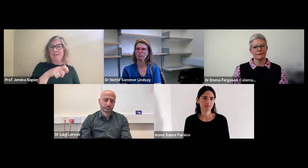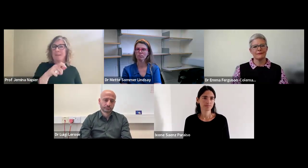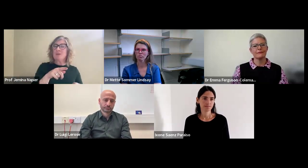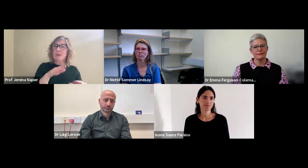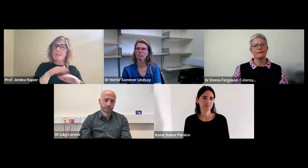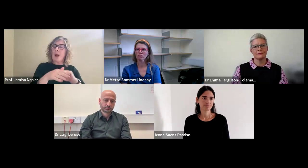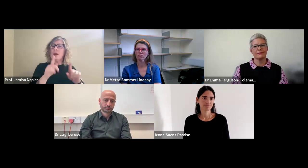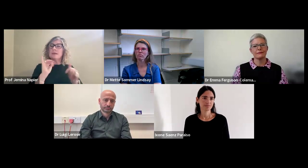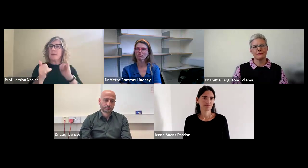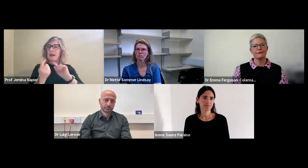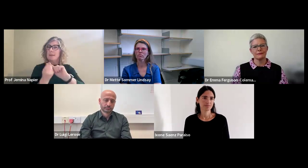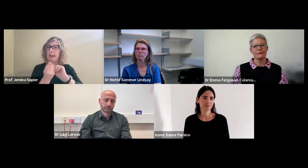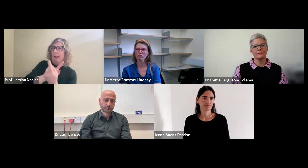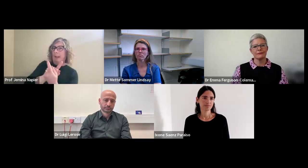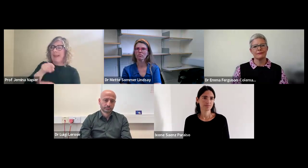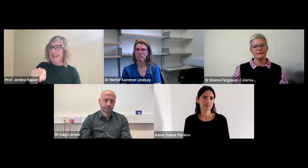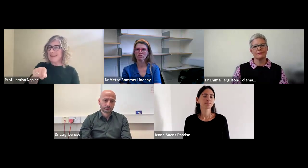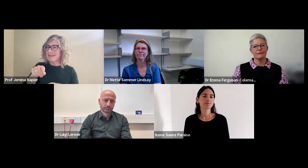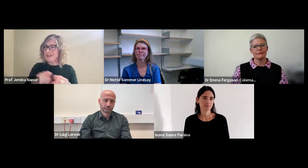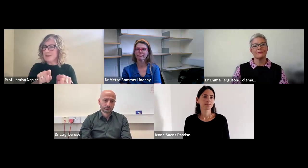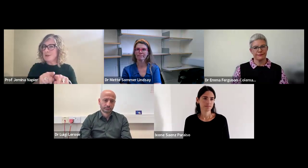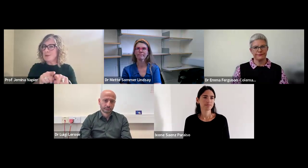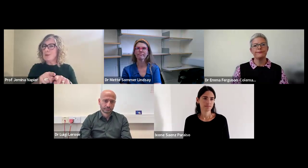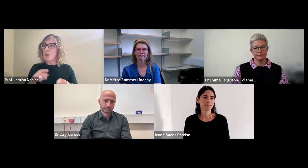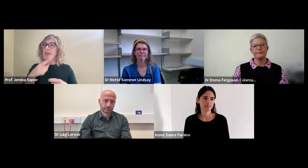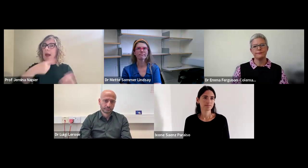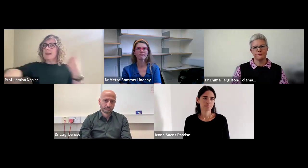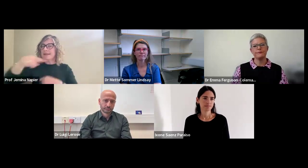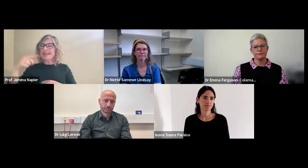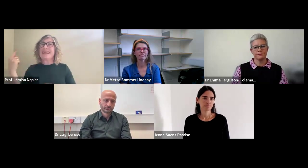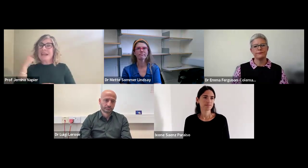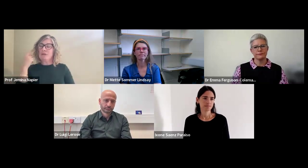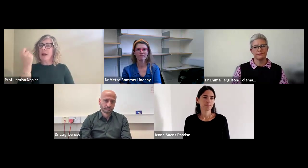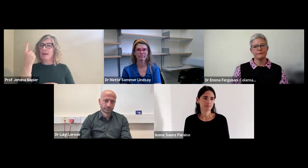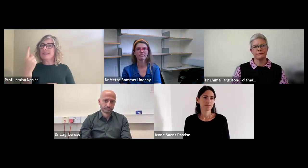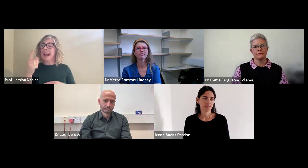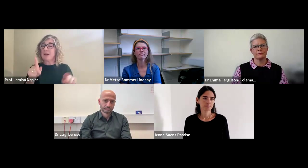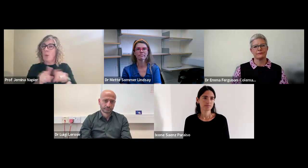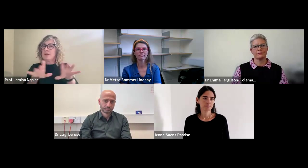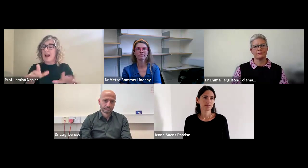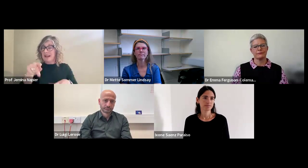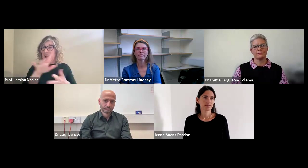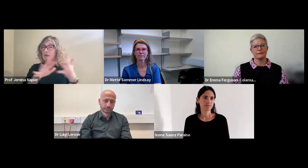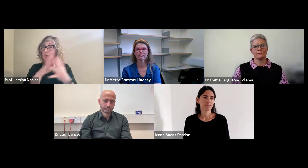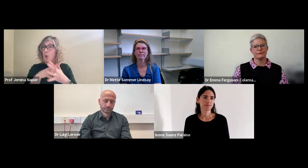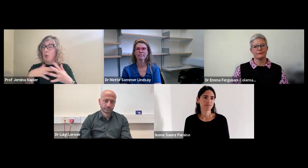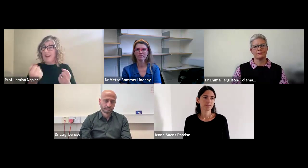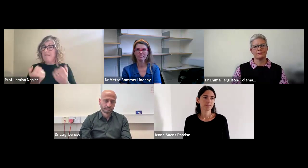access to the hearing people. So it's turning that on its head and that's very important that hearing